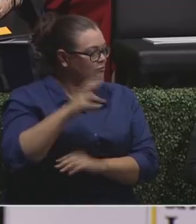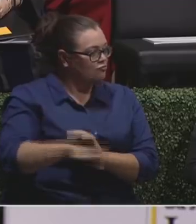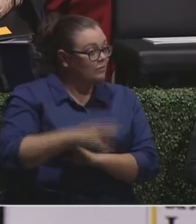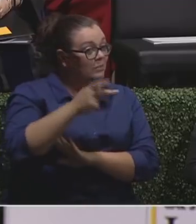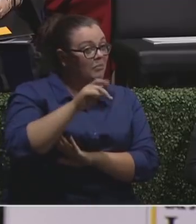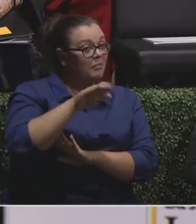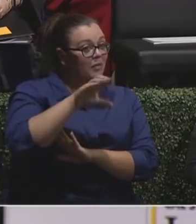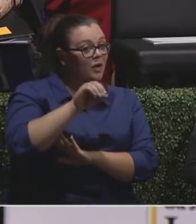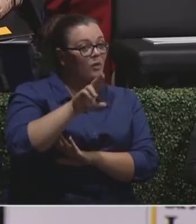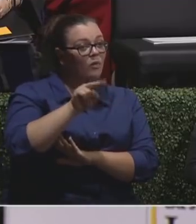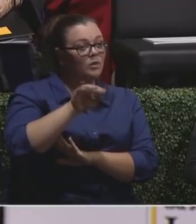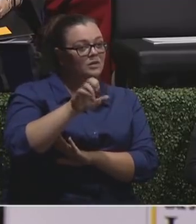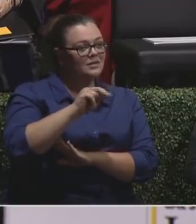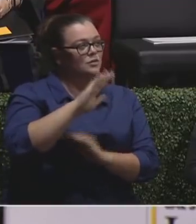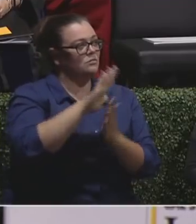I HAVE DEGREE PRIVILEGE TODAY TO SHARE